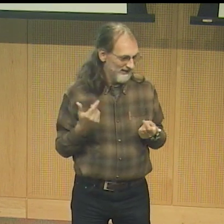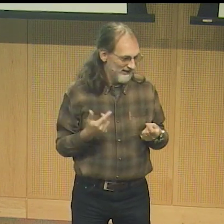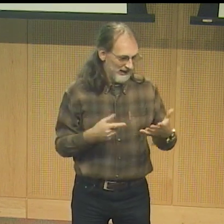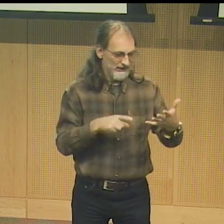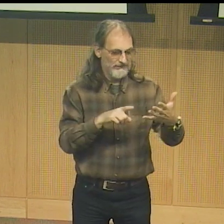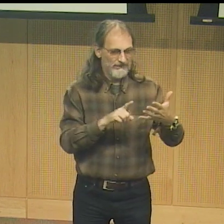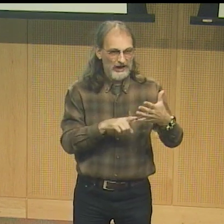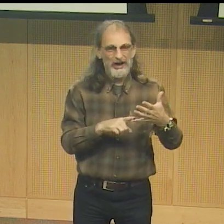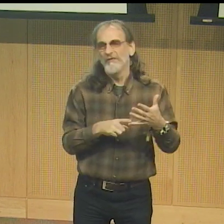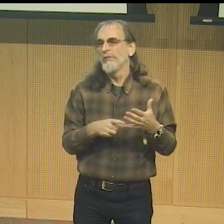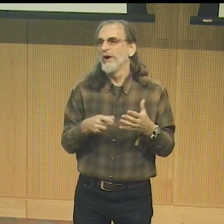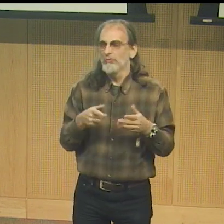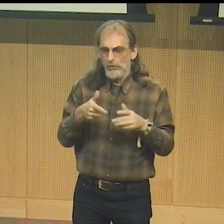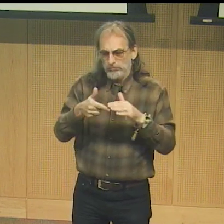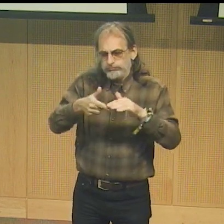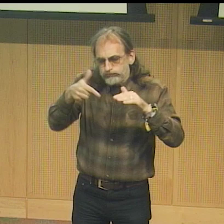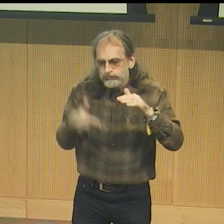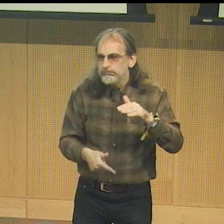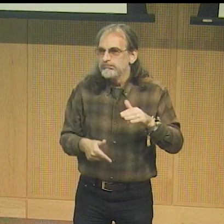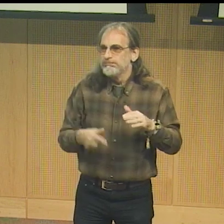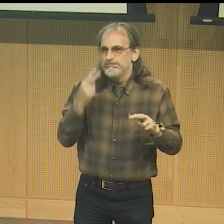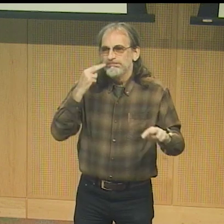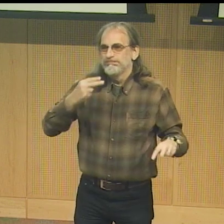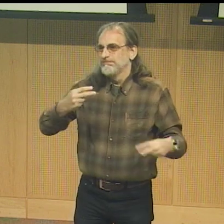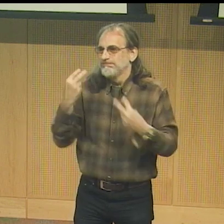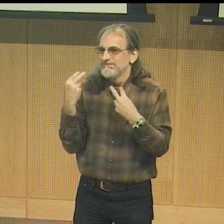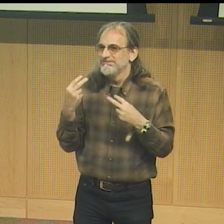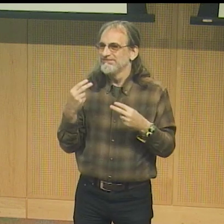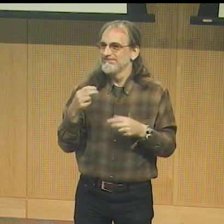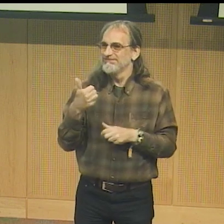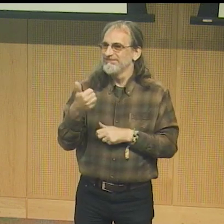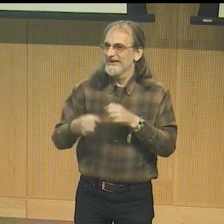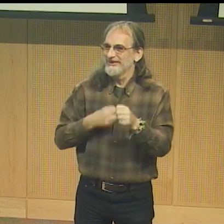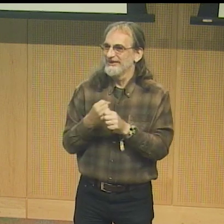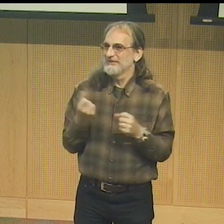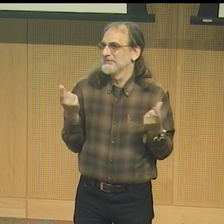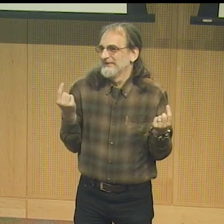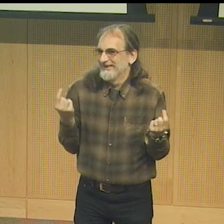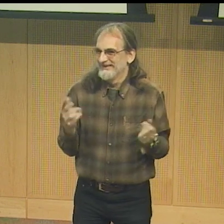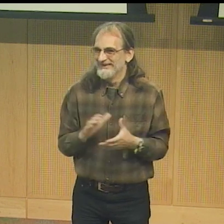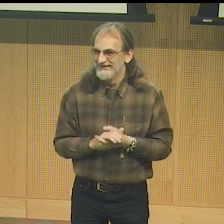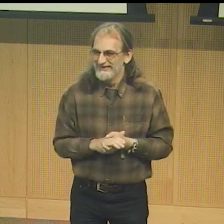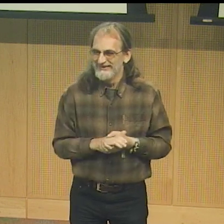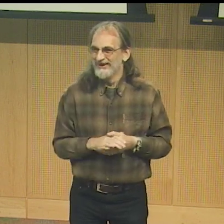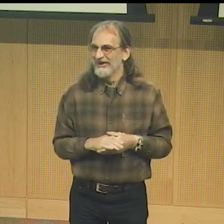will be my final topic. So, it's just an opportunity to look back over the 10 years and see where we've come.